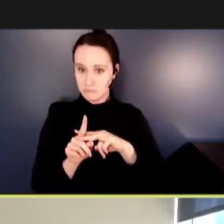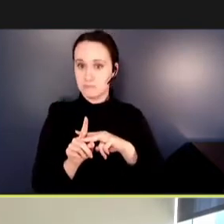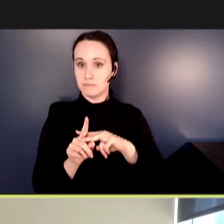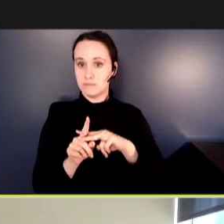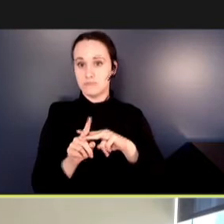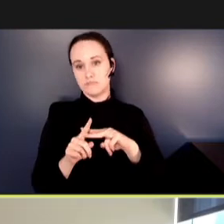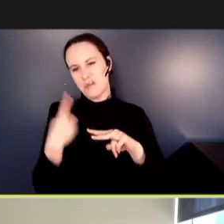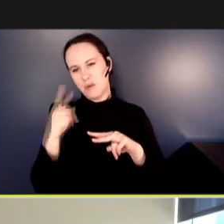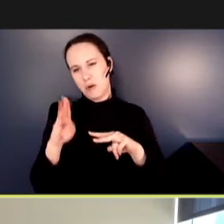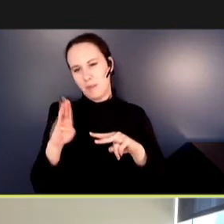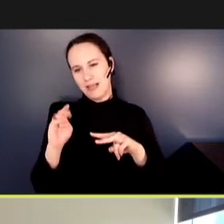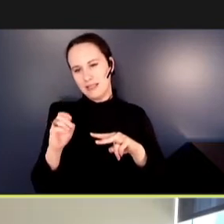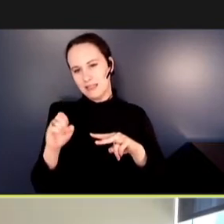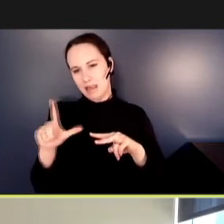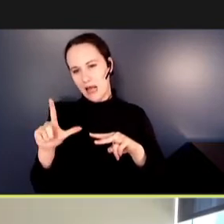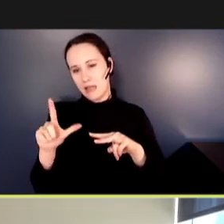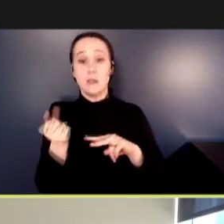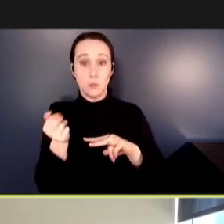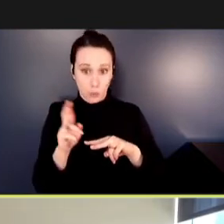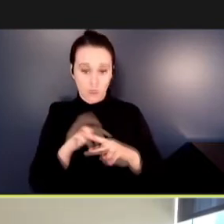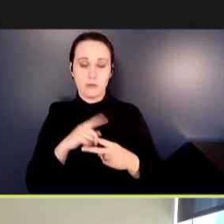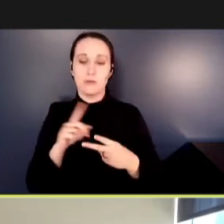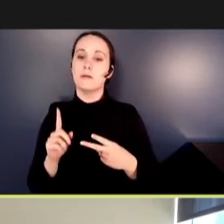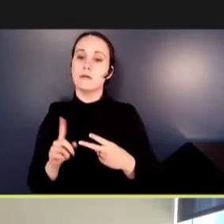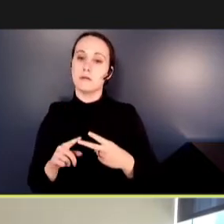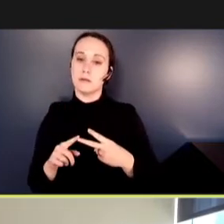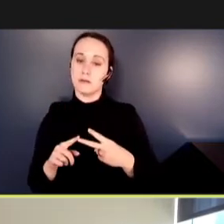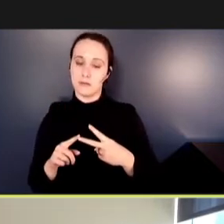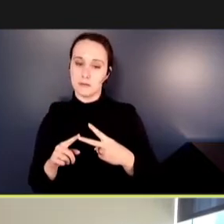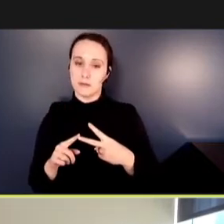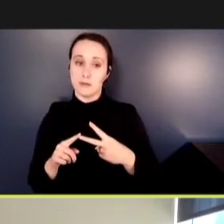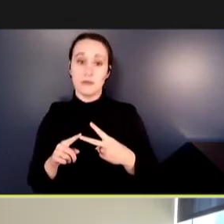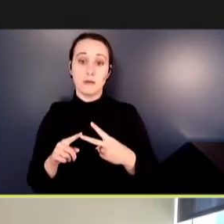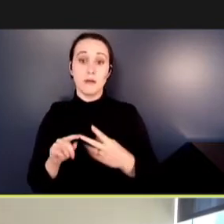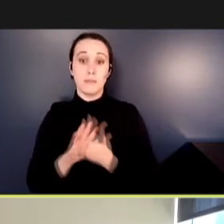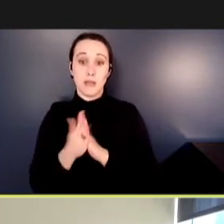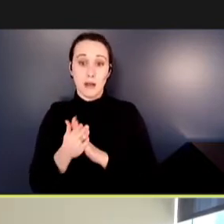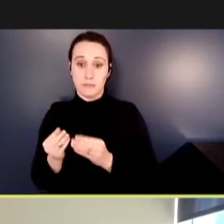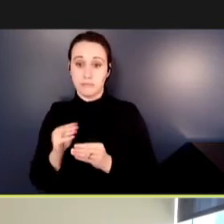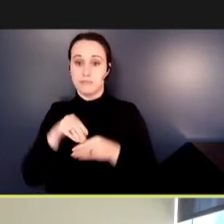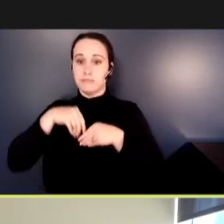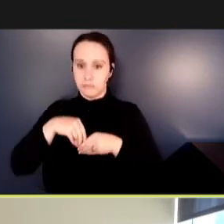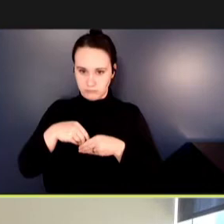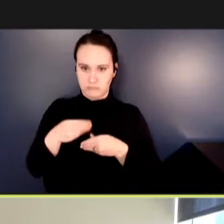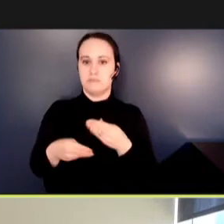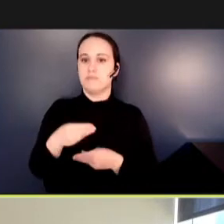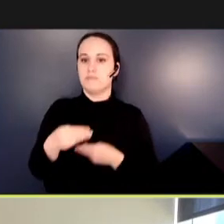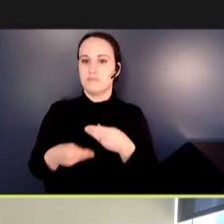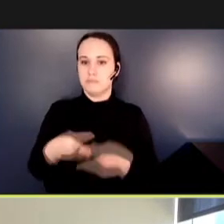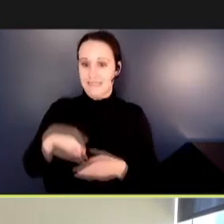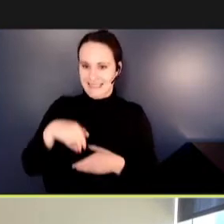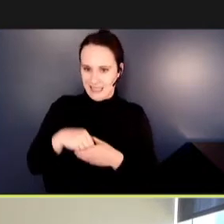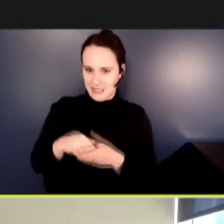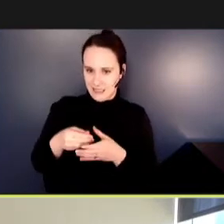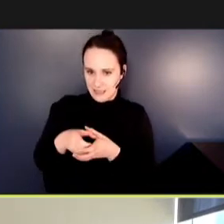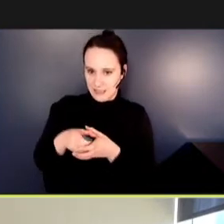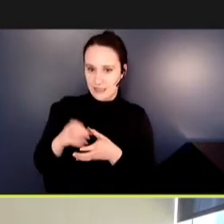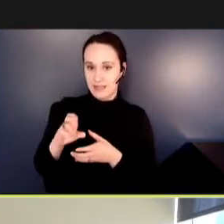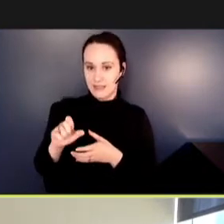presentation, or gets processed by cellular machinery, in the case of CD8 presentation,